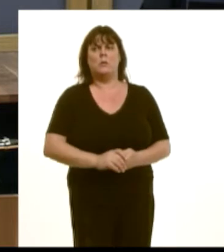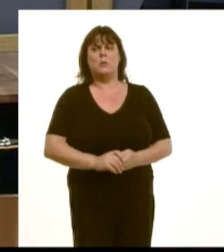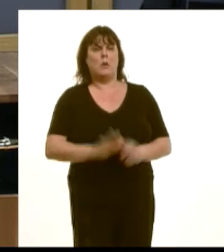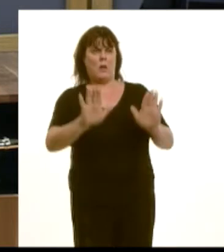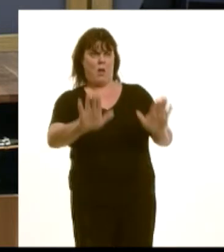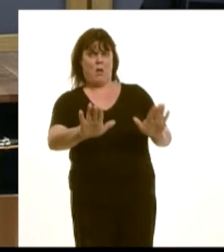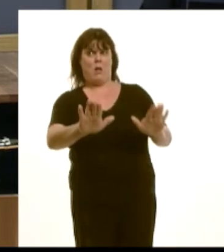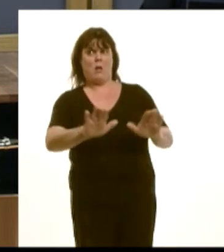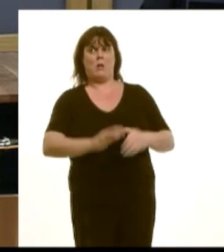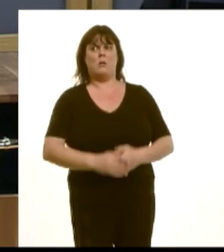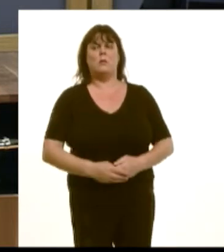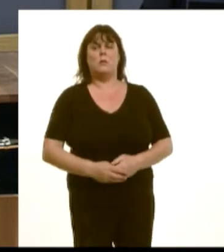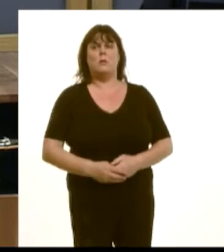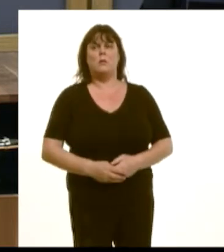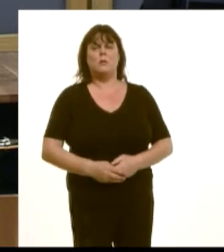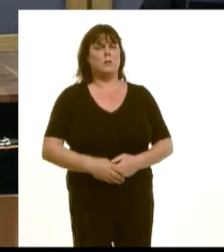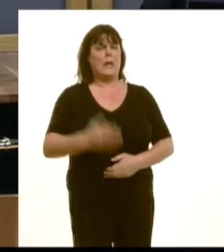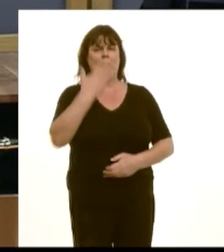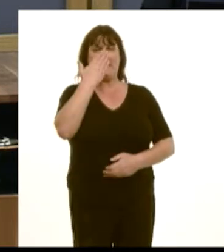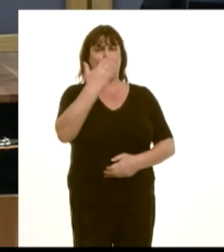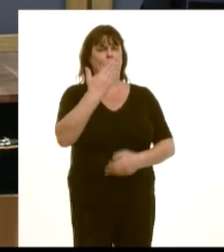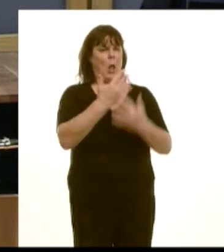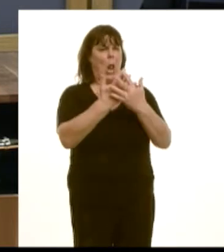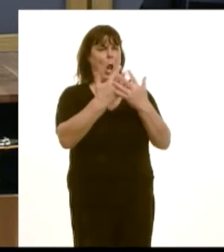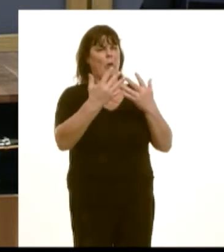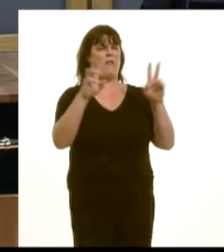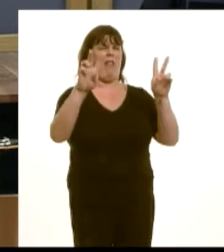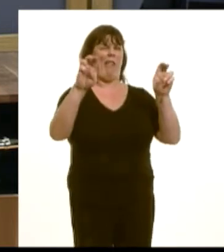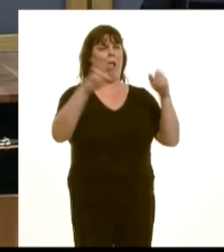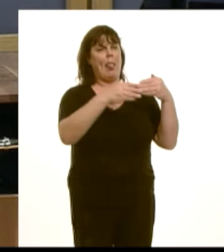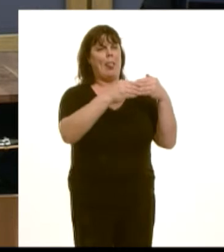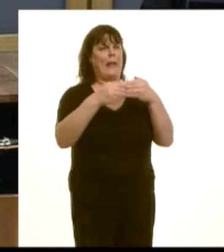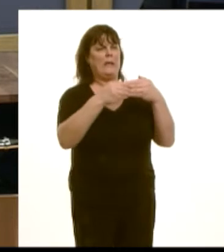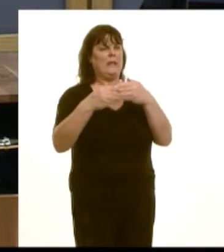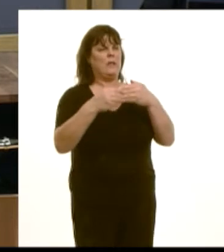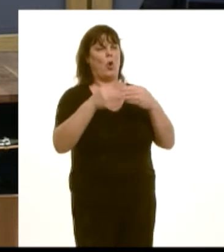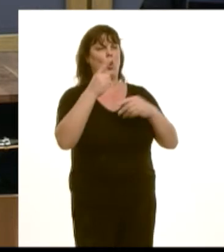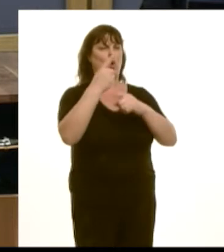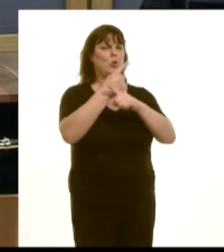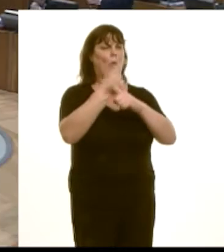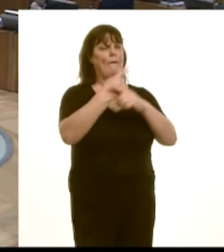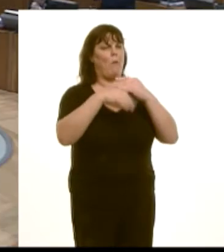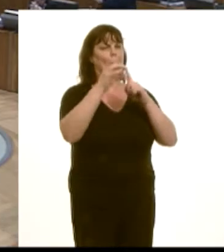There seem to be rather a number of leaders of Plaid Cymru there at the moment.